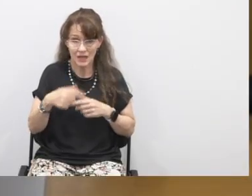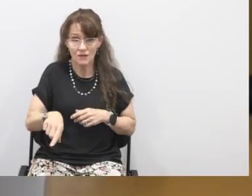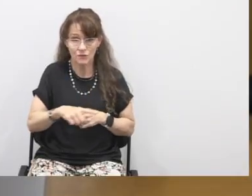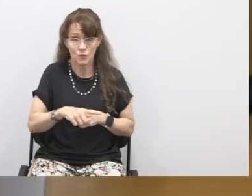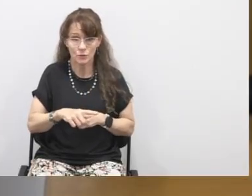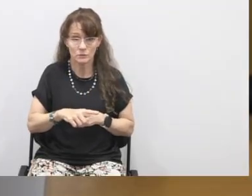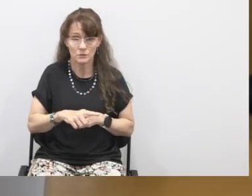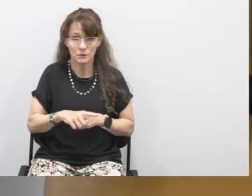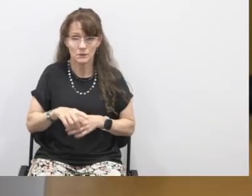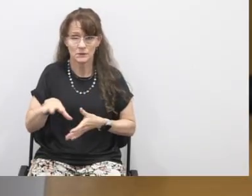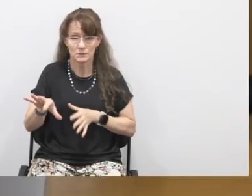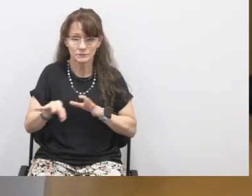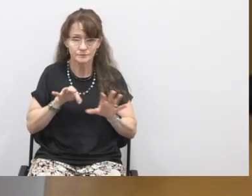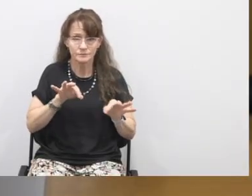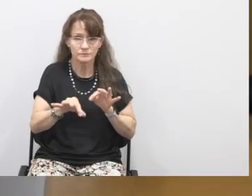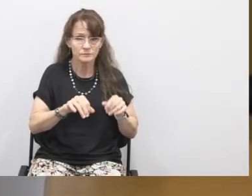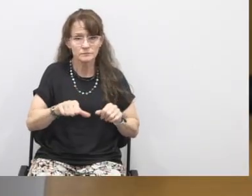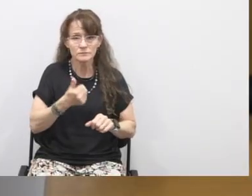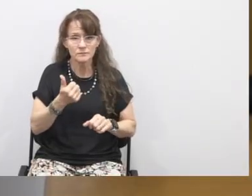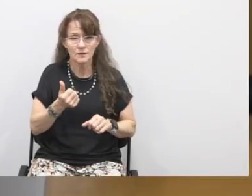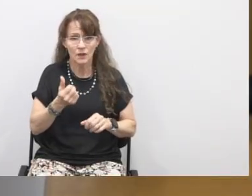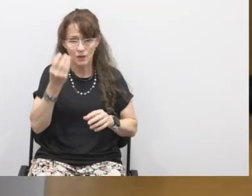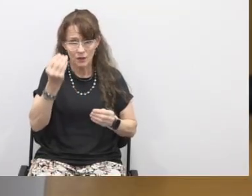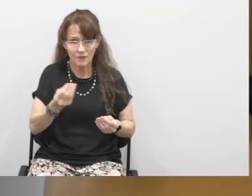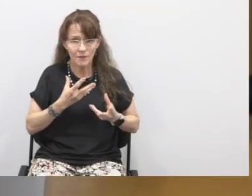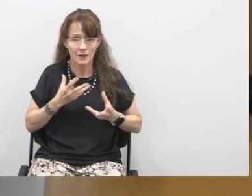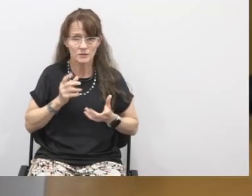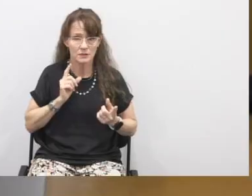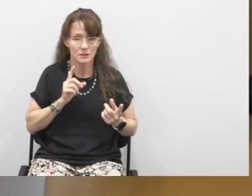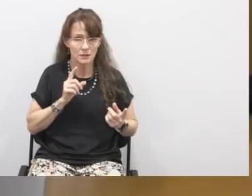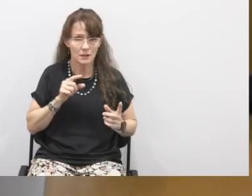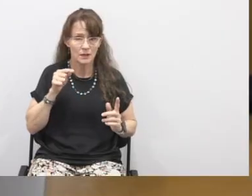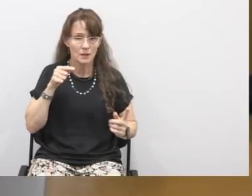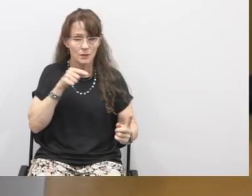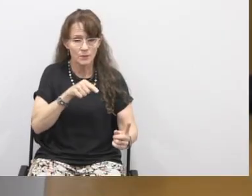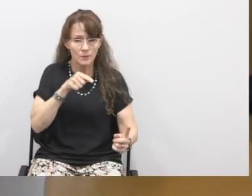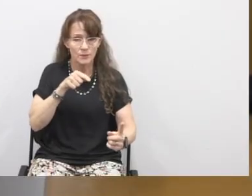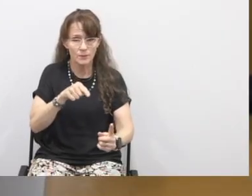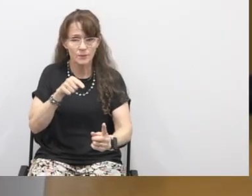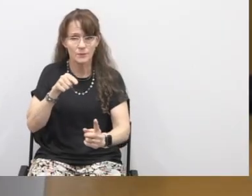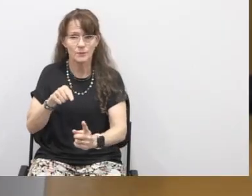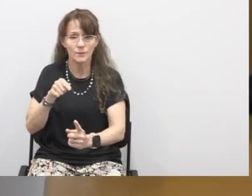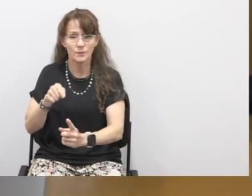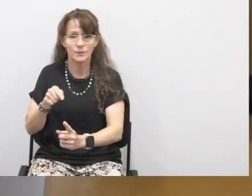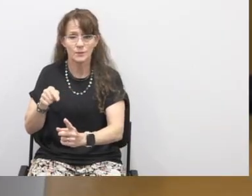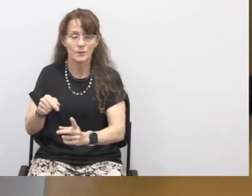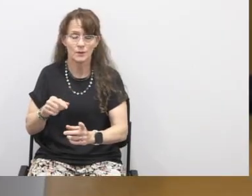and collected other kinds of data to get closer to students who were impacted by something.